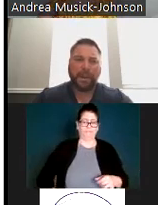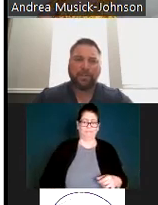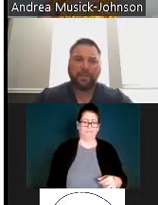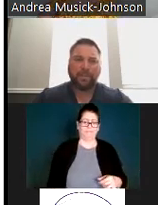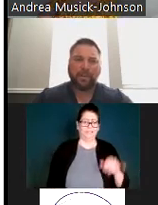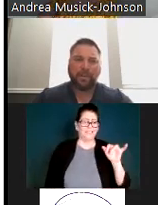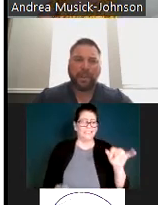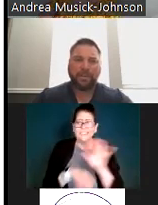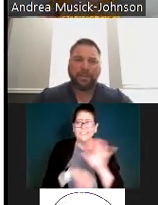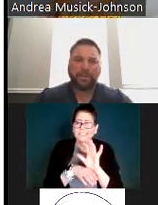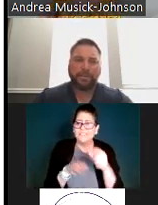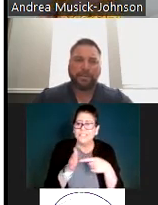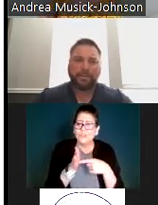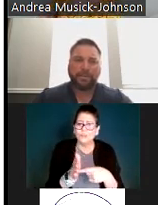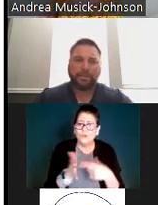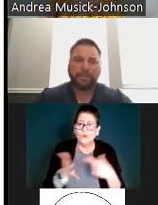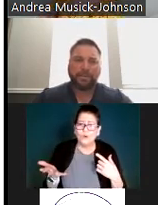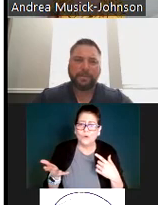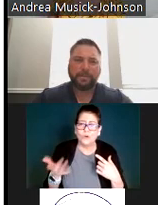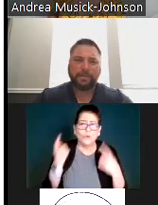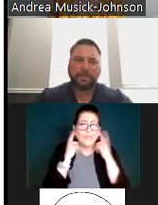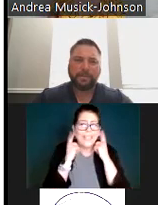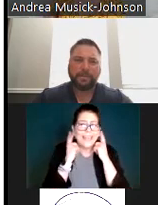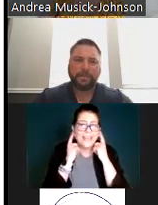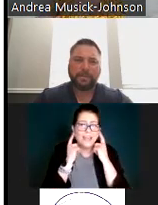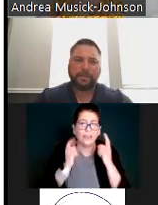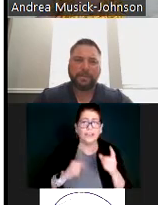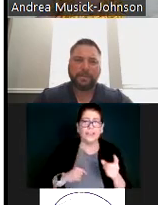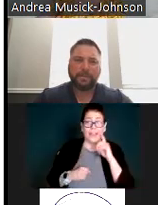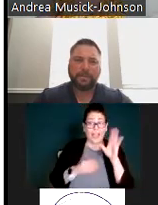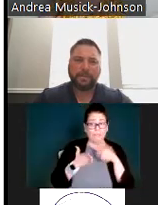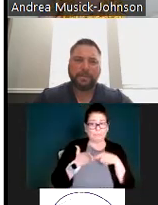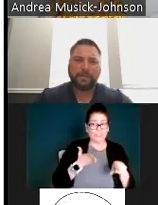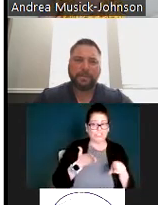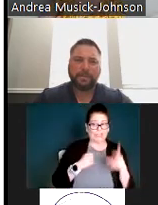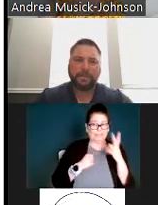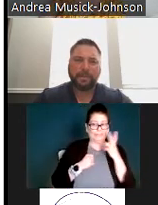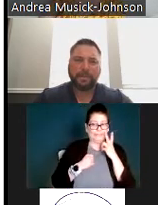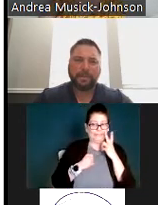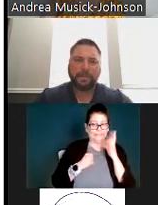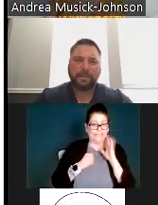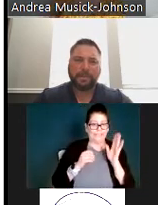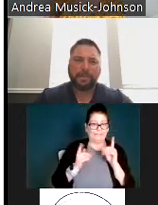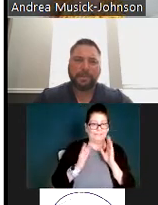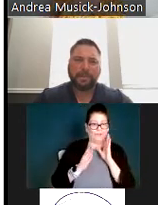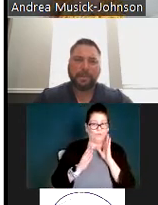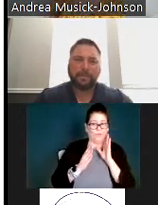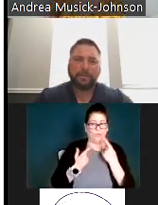Andrea? Do you know if it plays? (Andrea) I was gonna check on that. Let's see if this is going to work correctly. (Brandy)